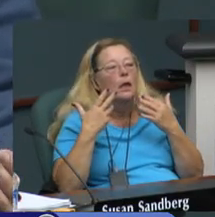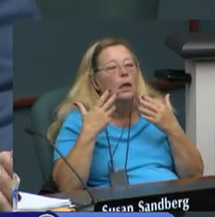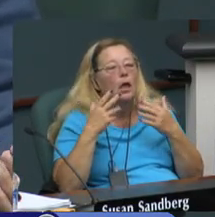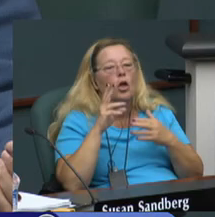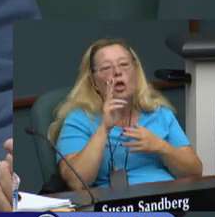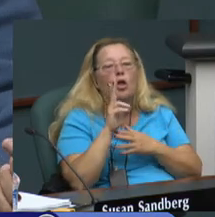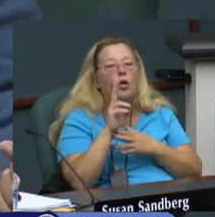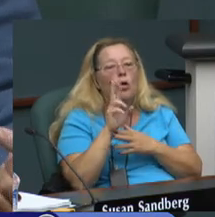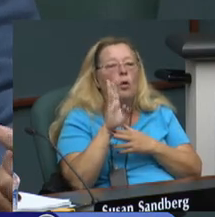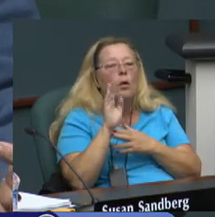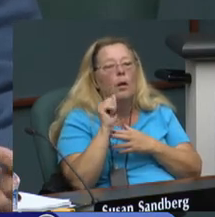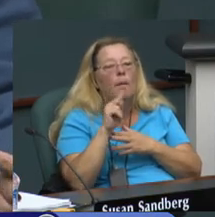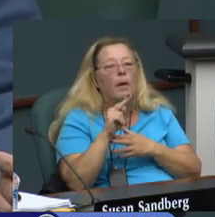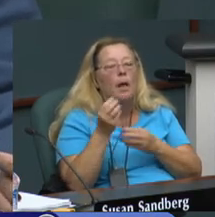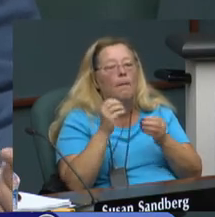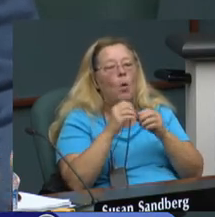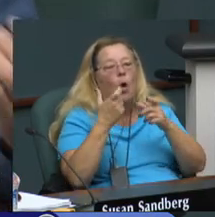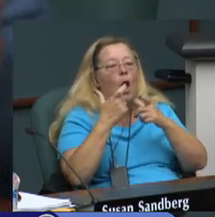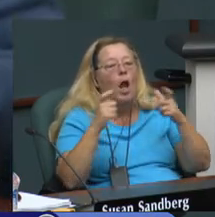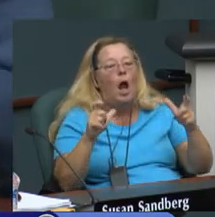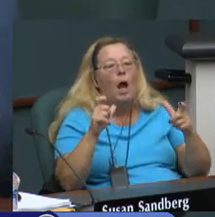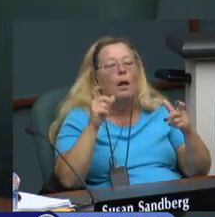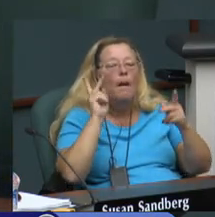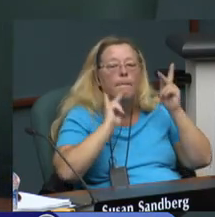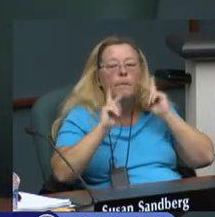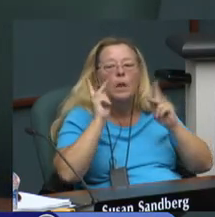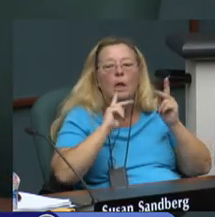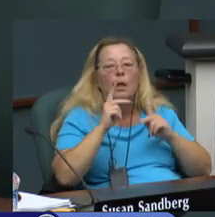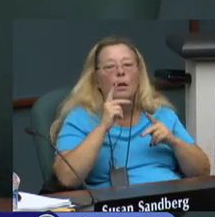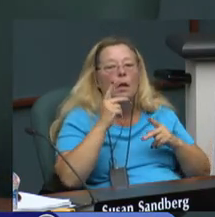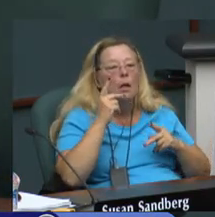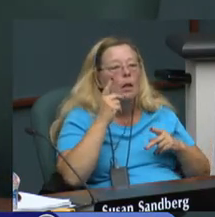large urban populations that will no longer be able to be sustained by